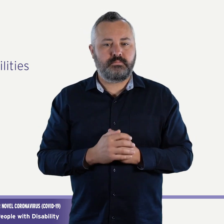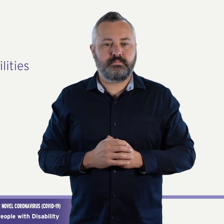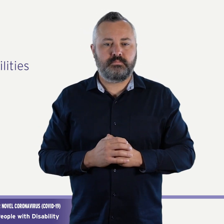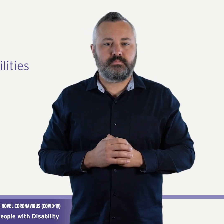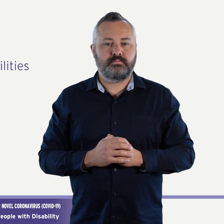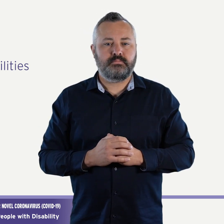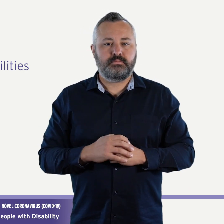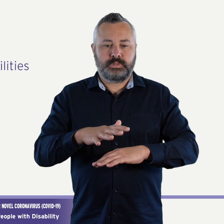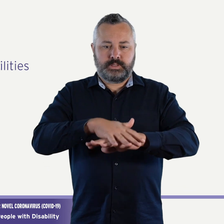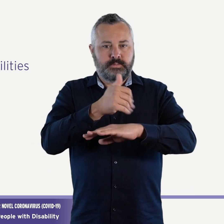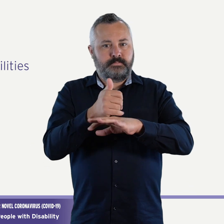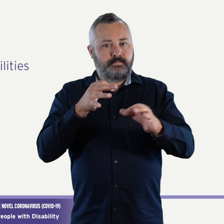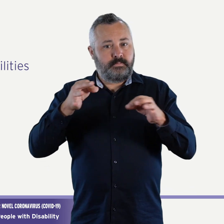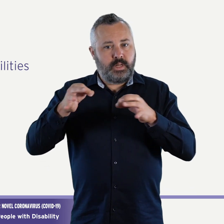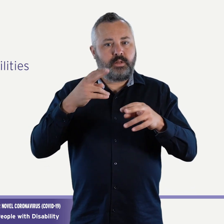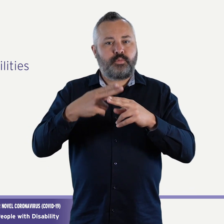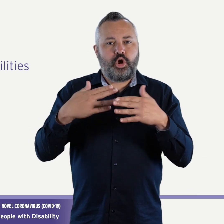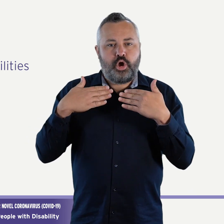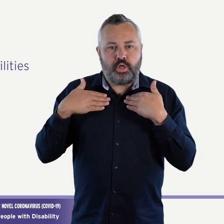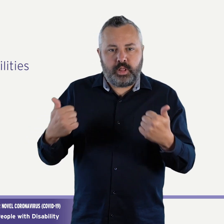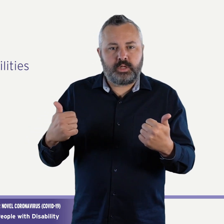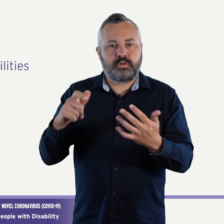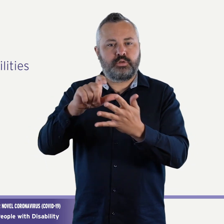complementary operational plans for public health,